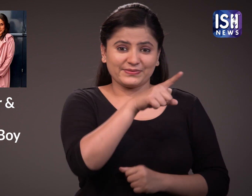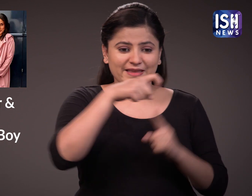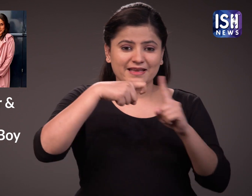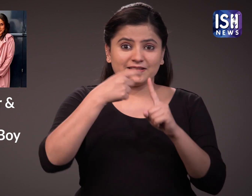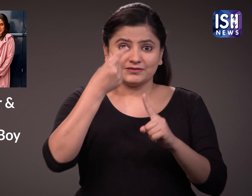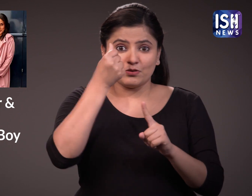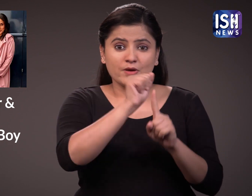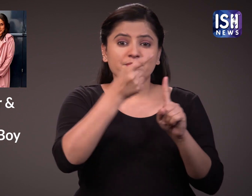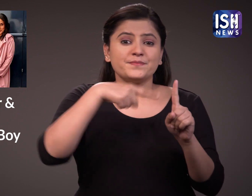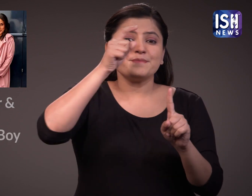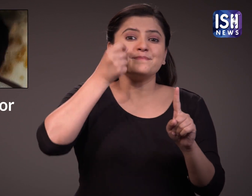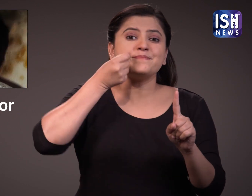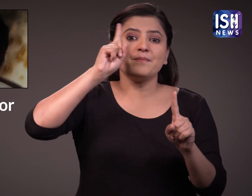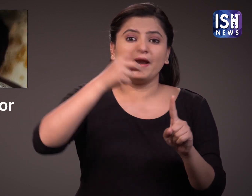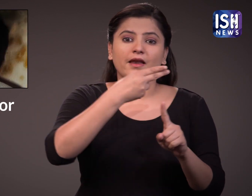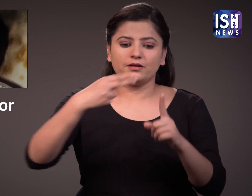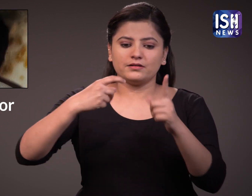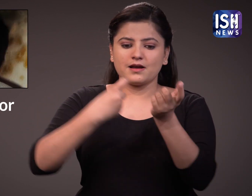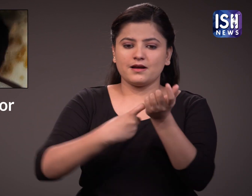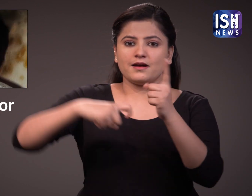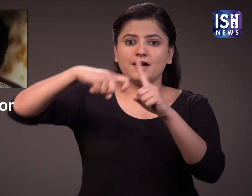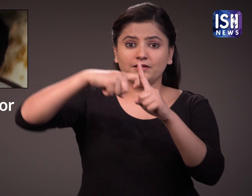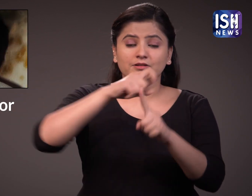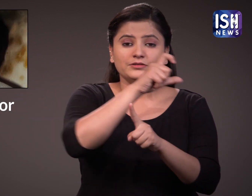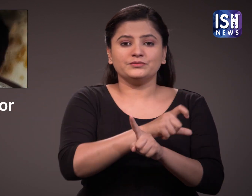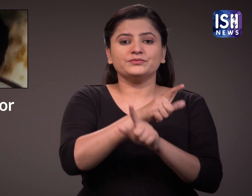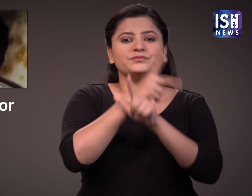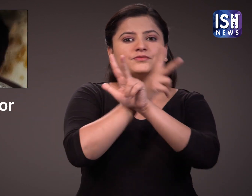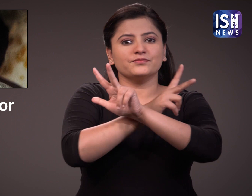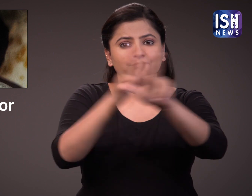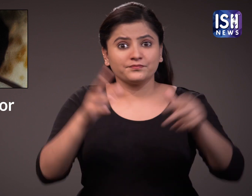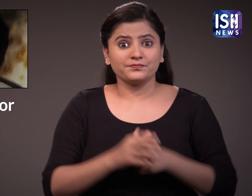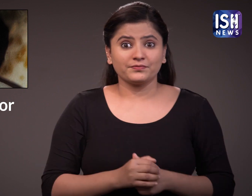Kareena’s father Randhir Kapoor said that,